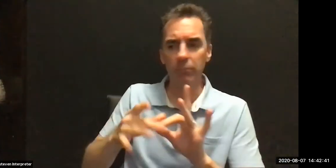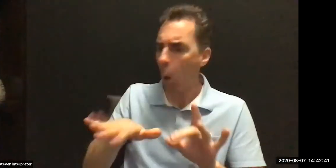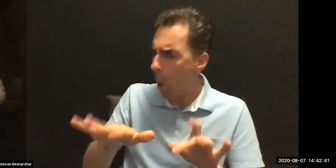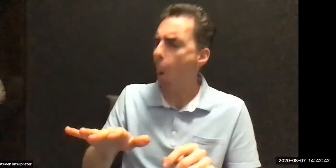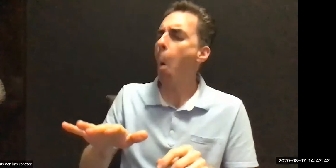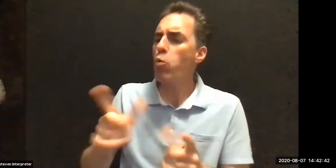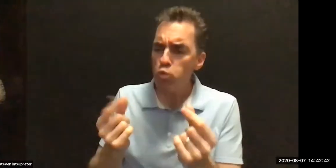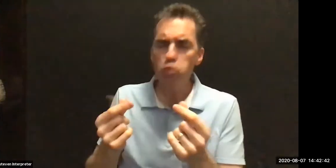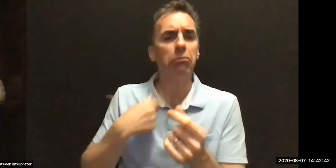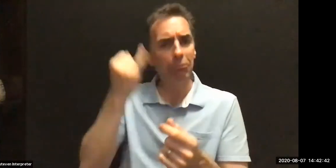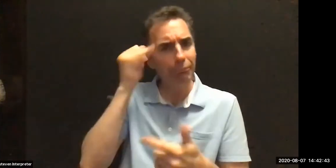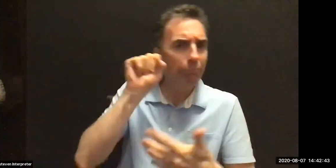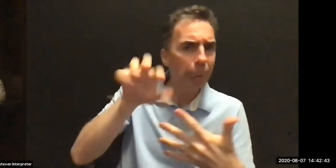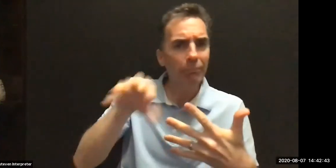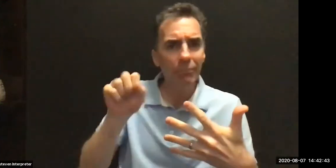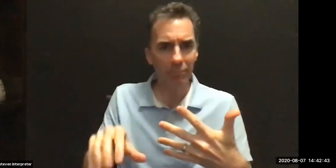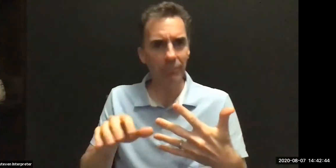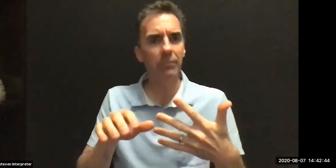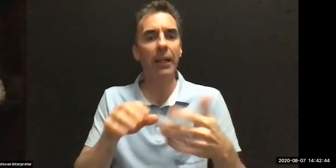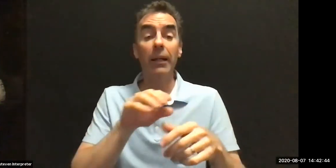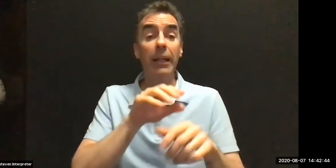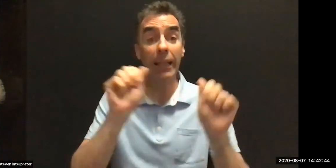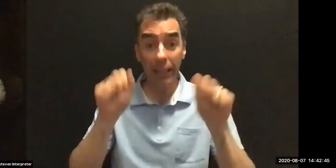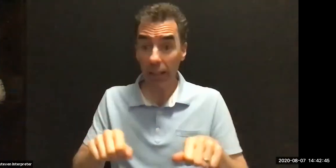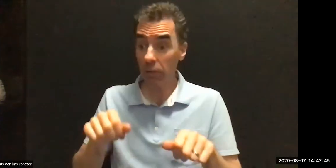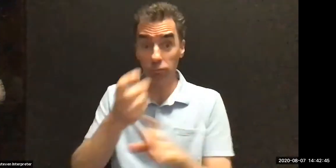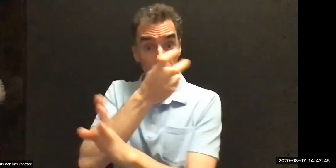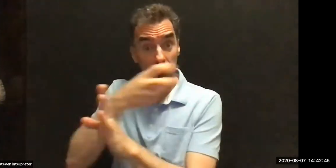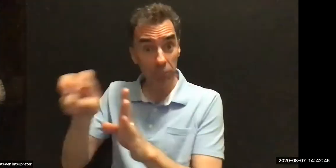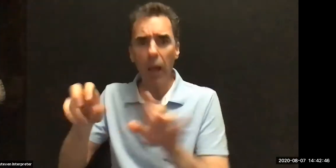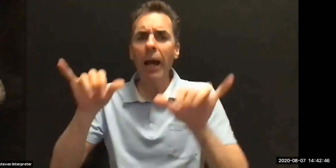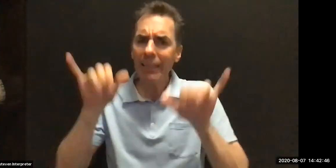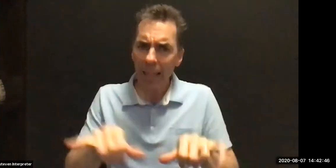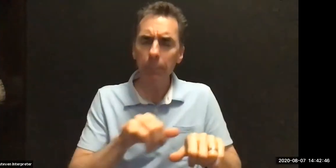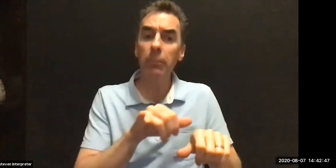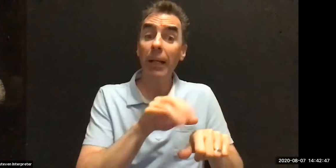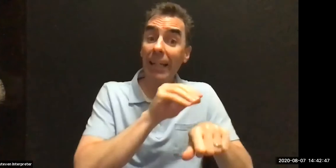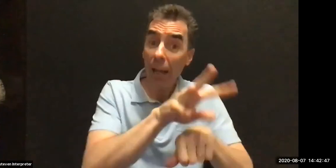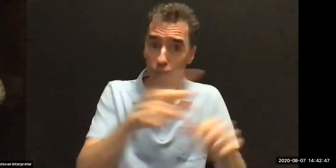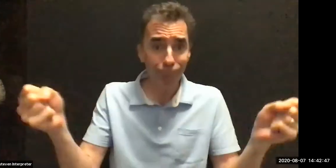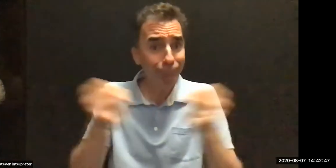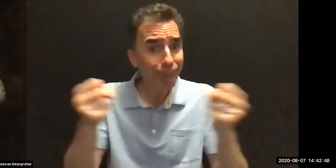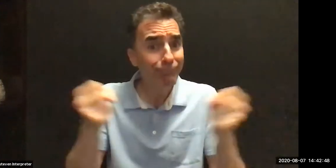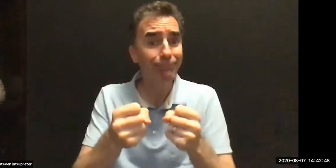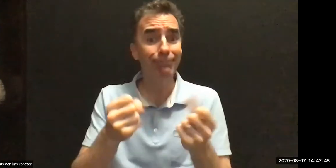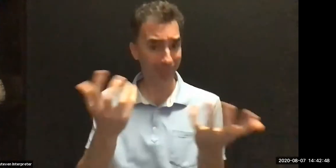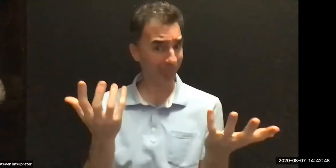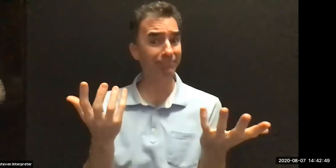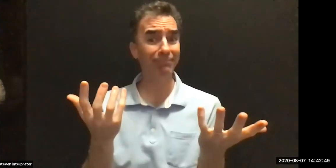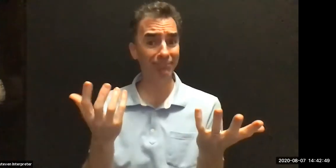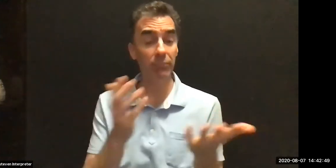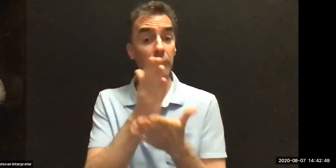Channelle Charest: Student Success specialists over the course of their kind of life, essentially, we have students that have gone away and done boot camps in the Bay Area.